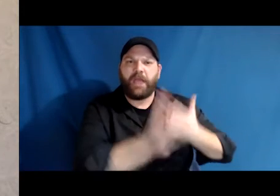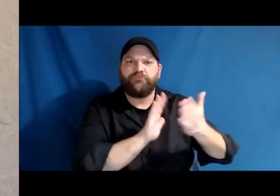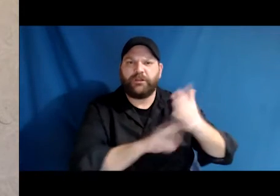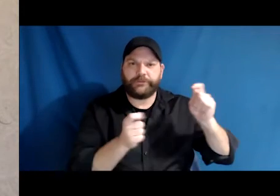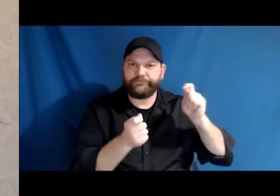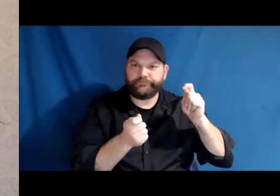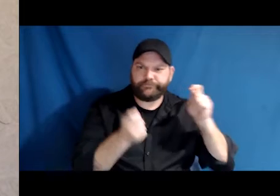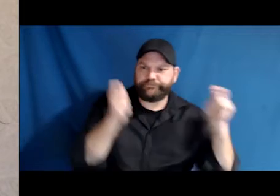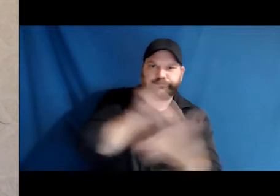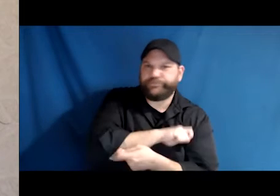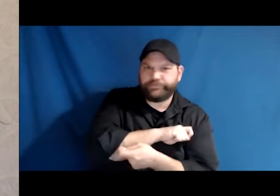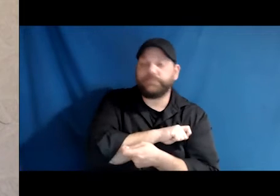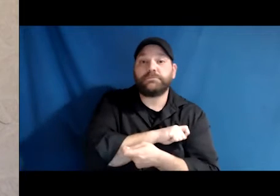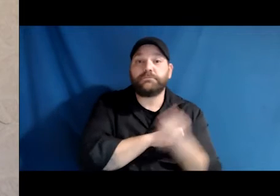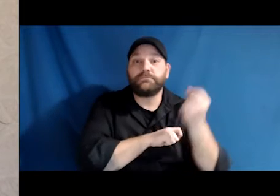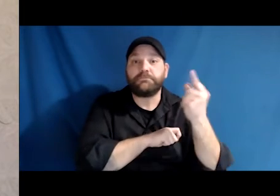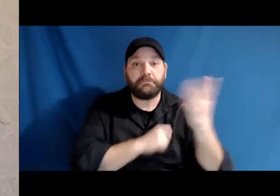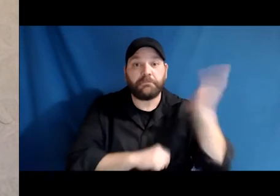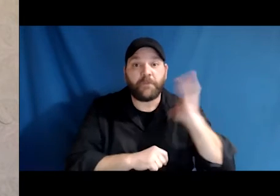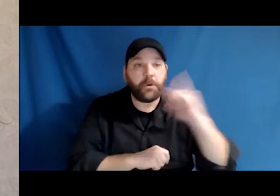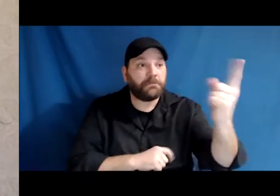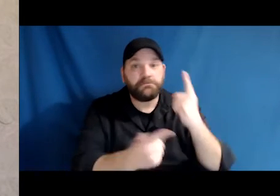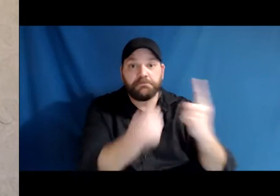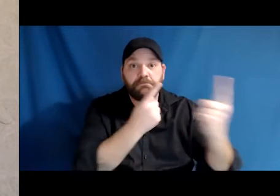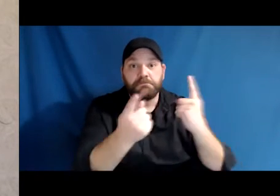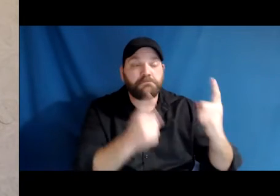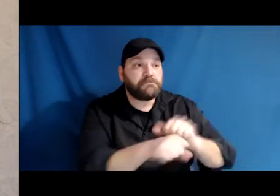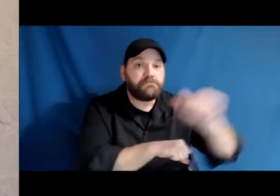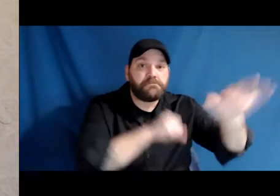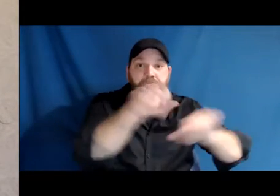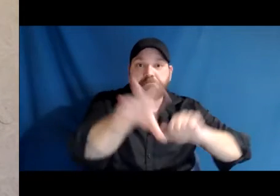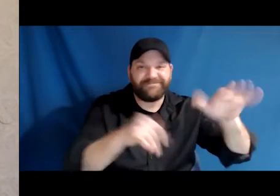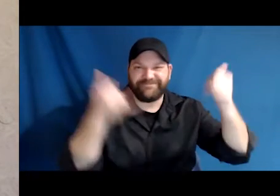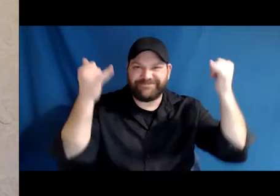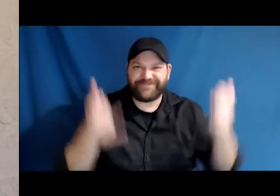into an online ordering and delivery system to accommodate ongoing research needs.